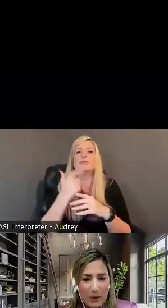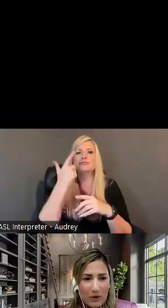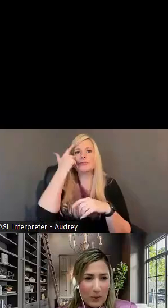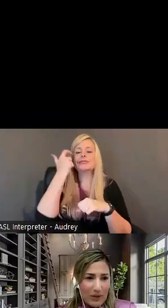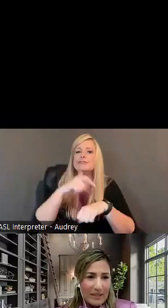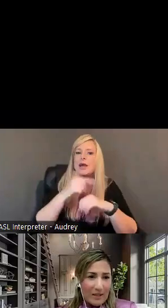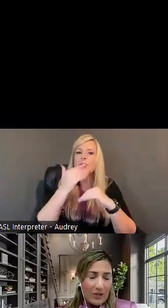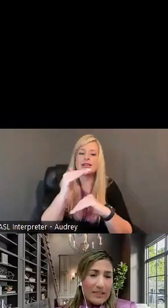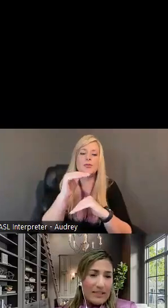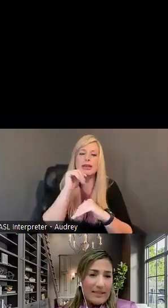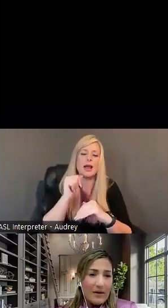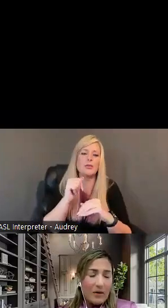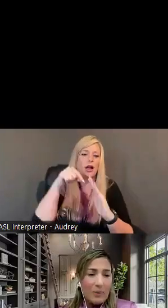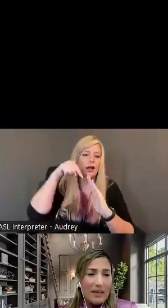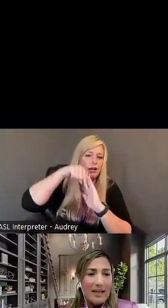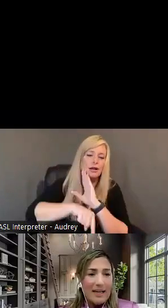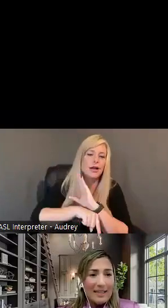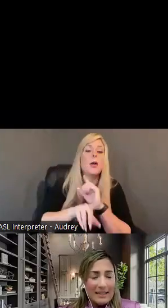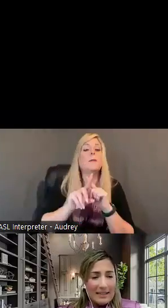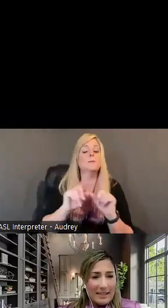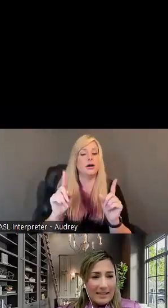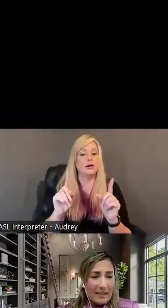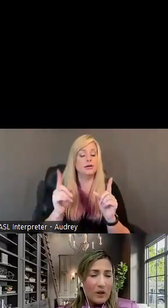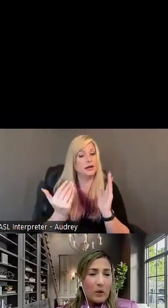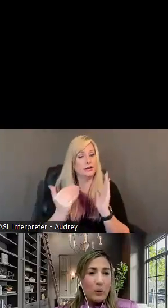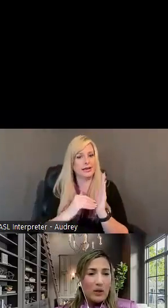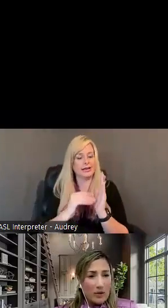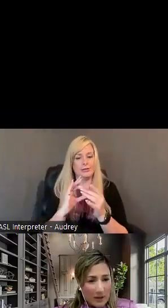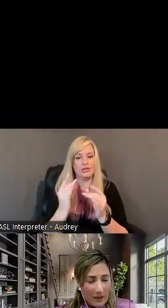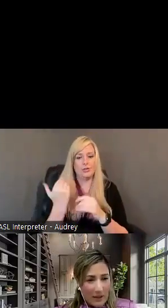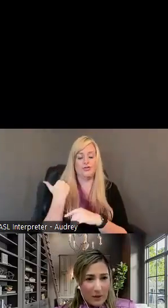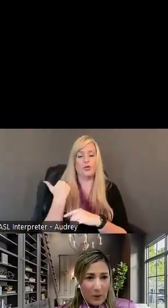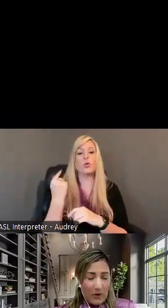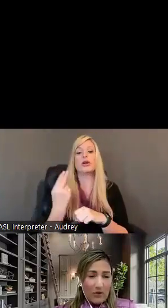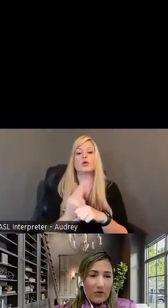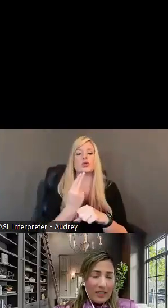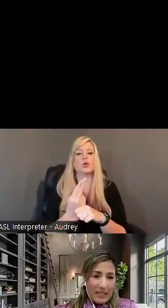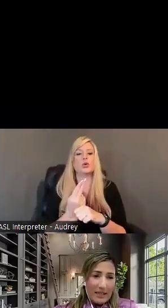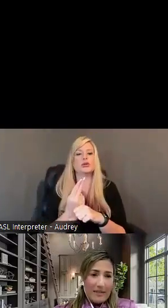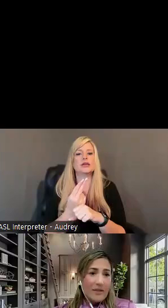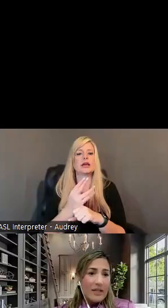through this in great detail, but again, as I said, we are using this sort of intensive and